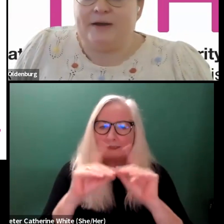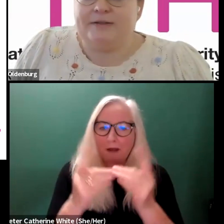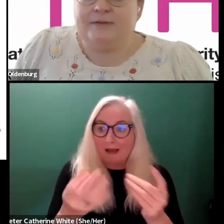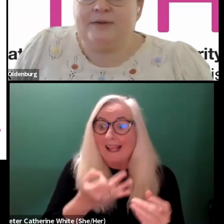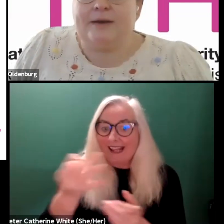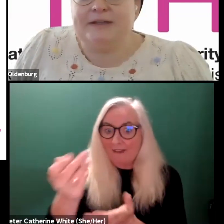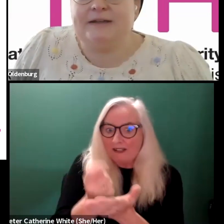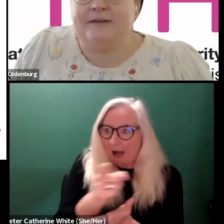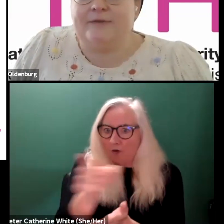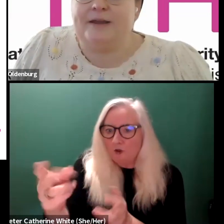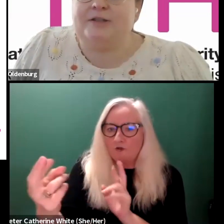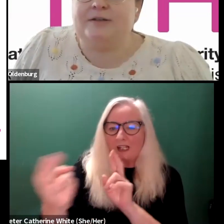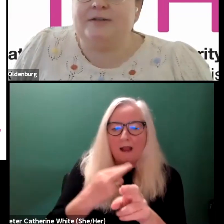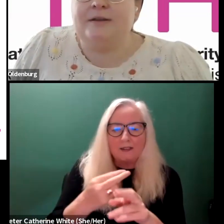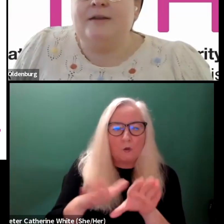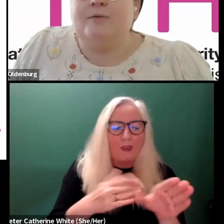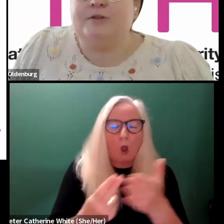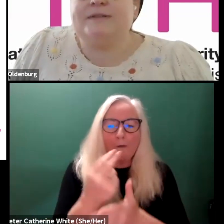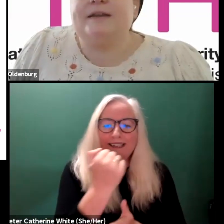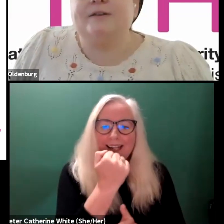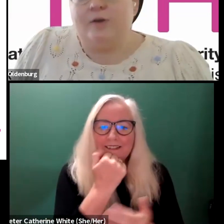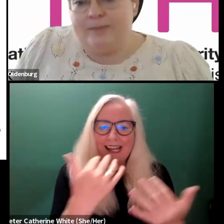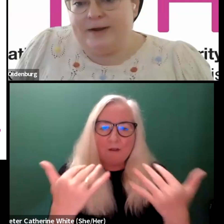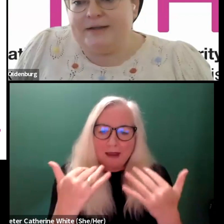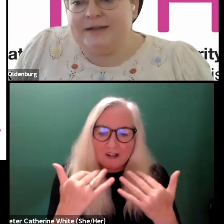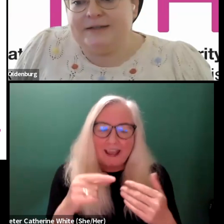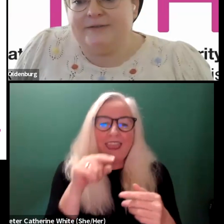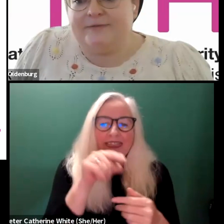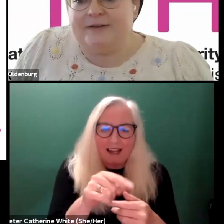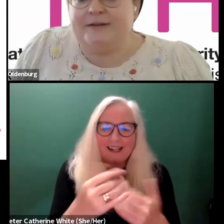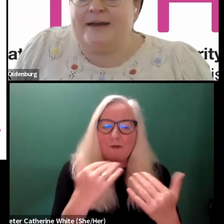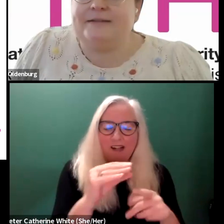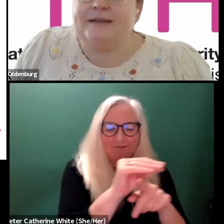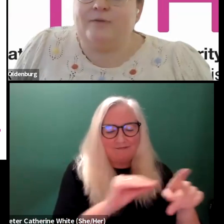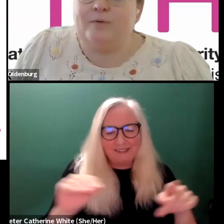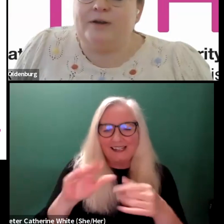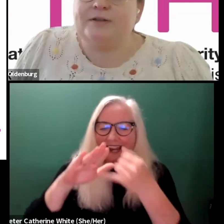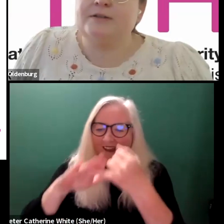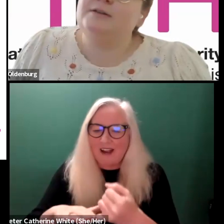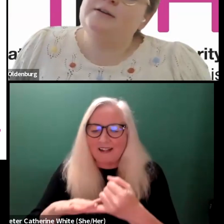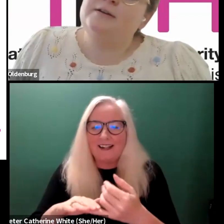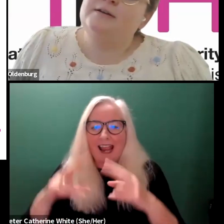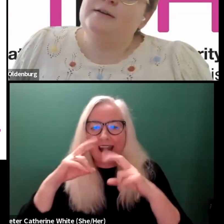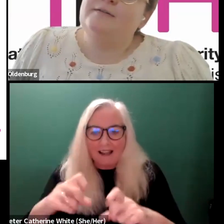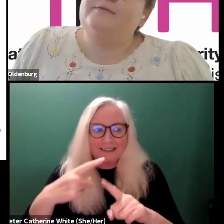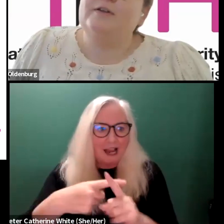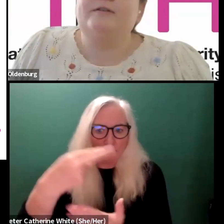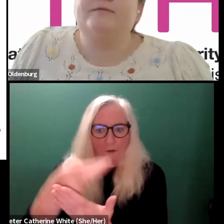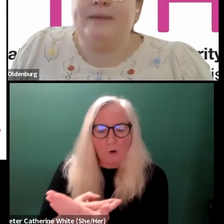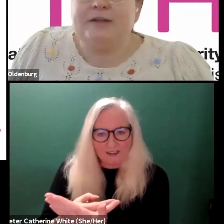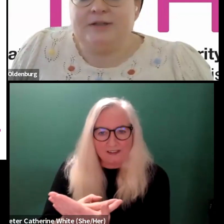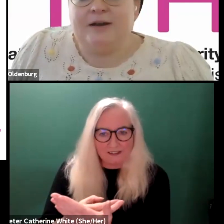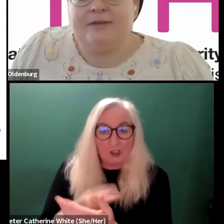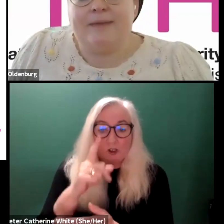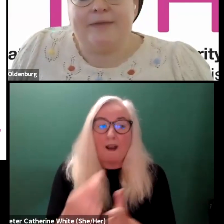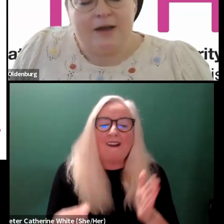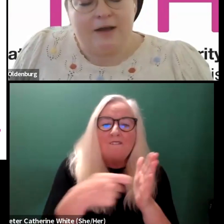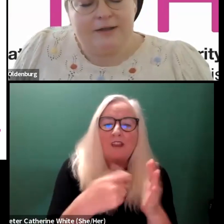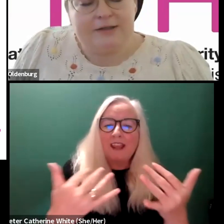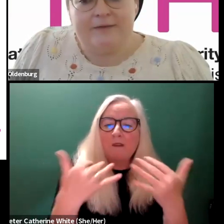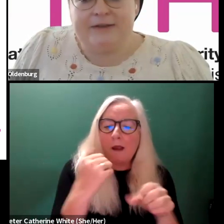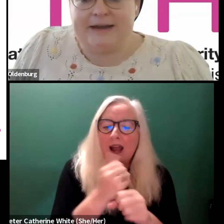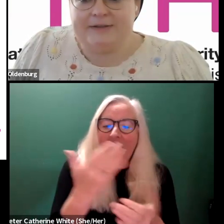Which was then incorporated into the final analysis and report. Further information on the methodology of this exercise is contained in the main report.